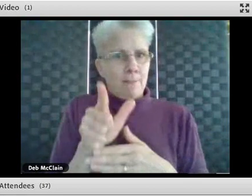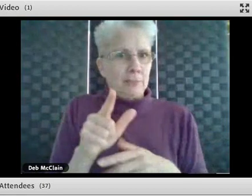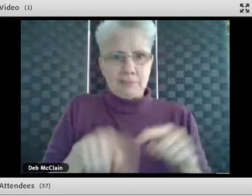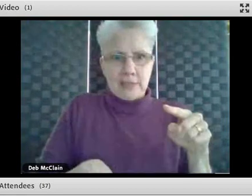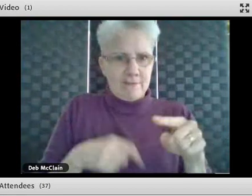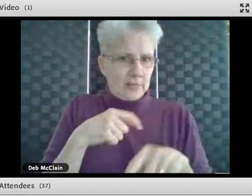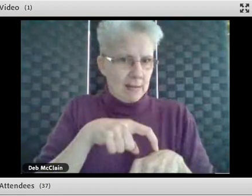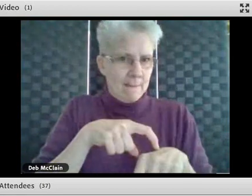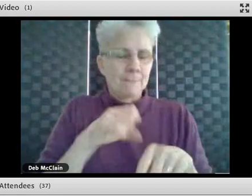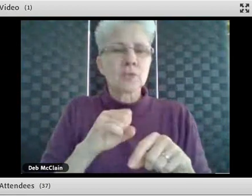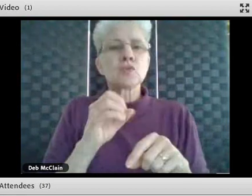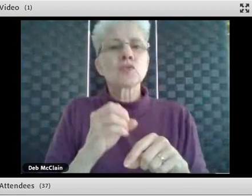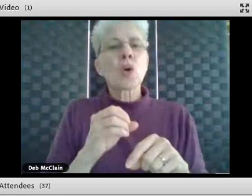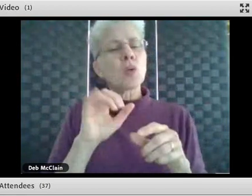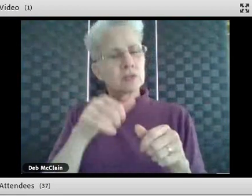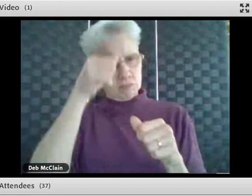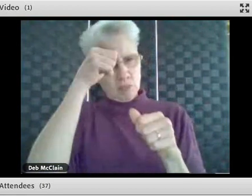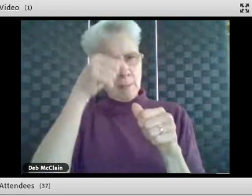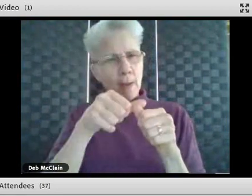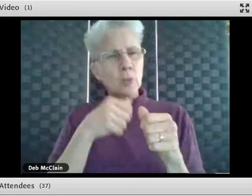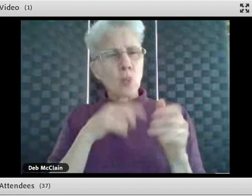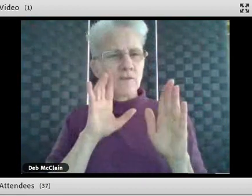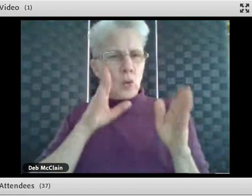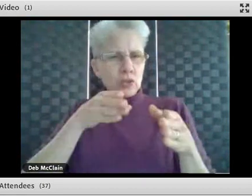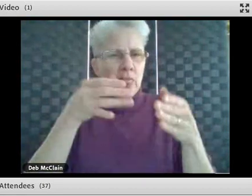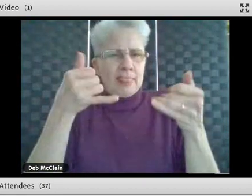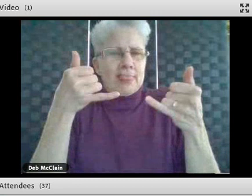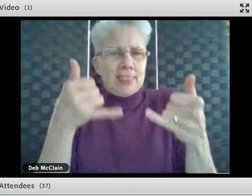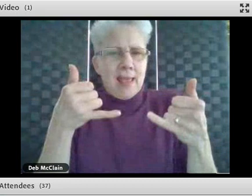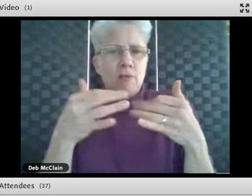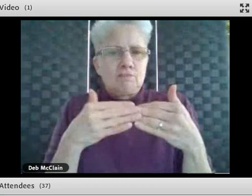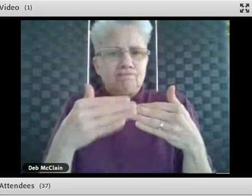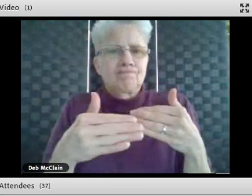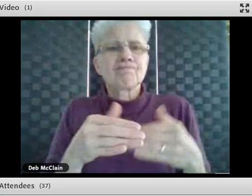So, keep that in mind that that's what we're gonna focus on now is Library of Congress Subject Headings